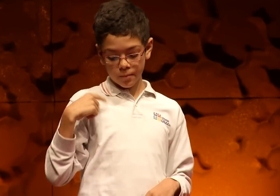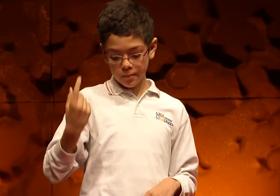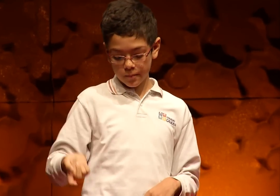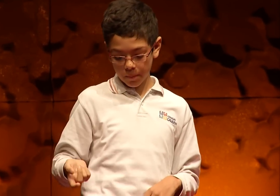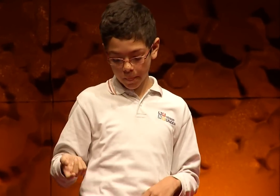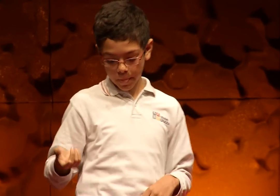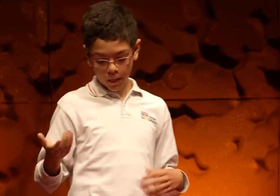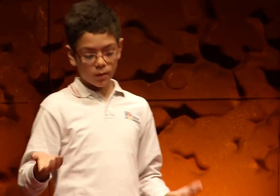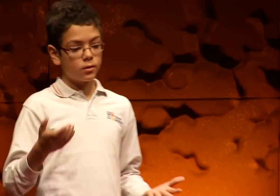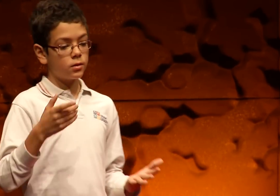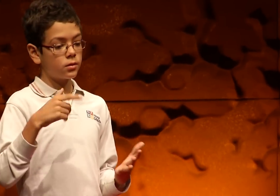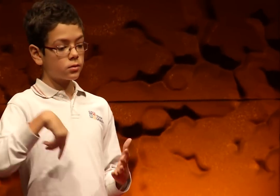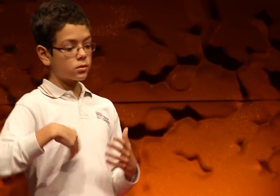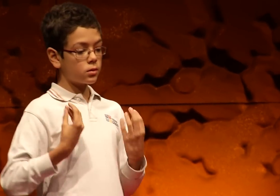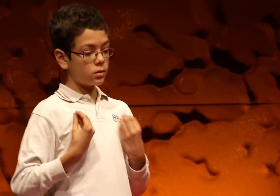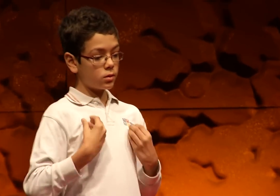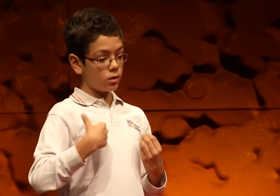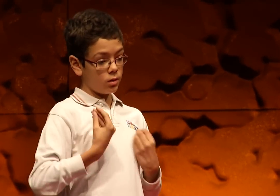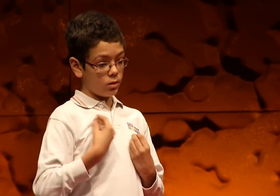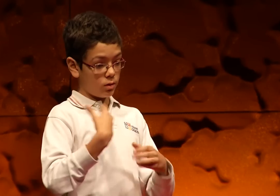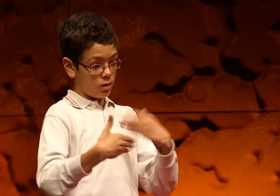And then, the sign for "Mother" and "Father."